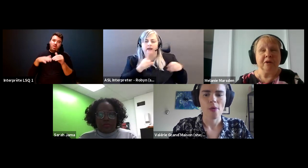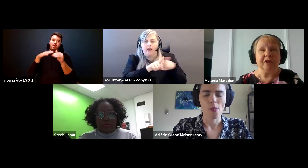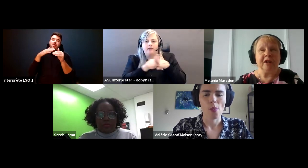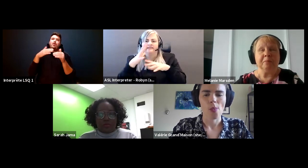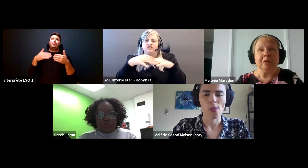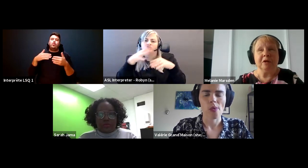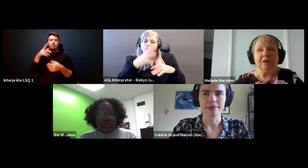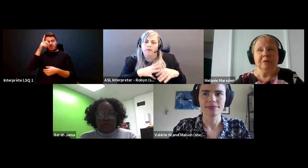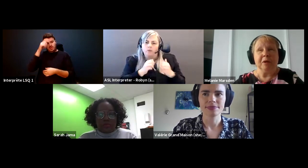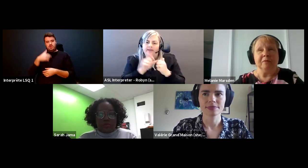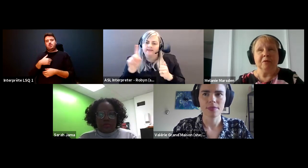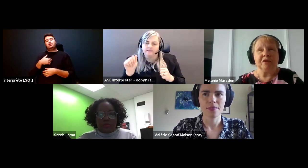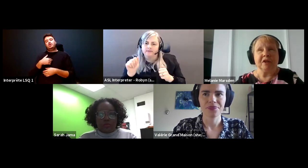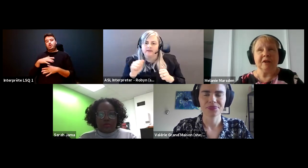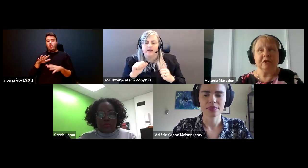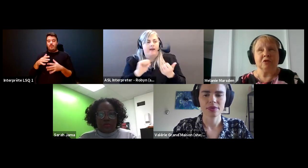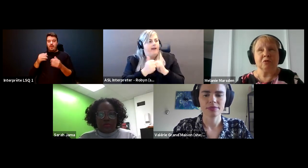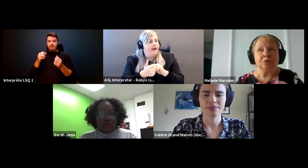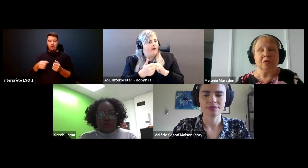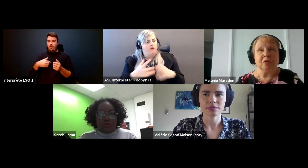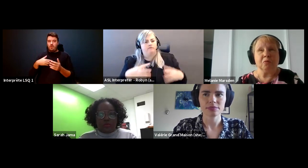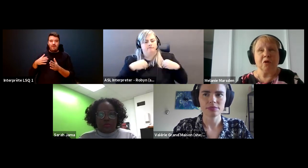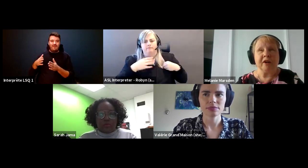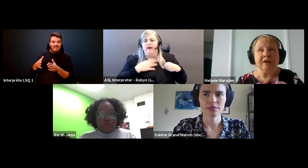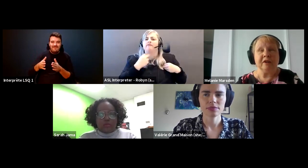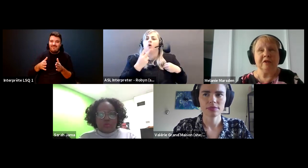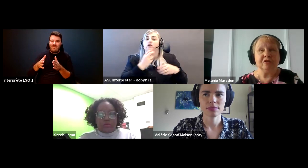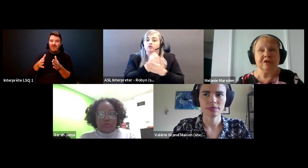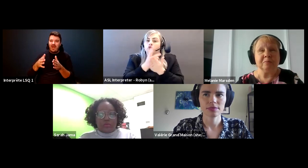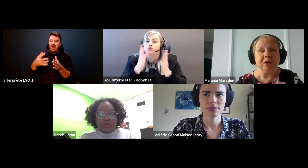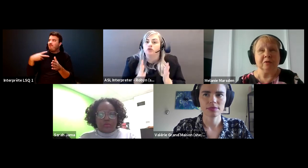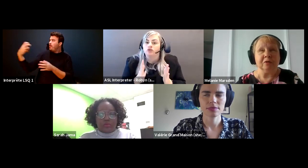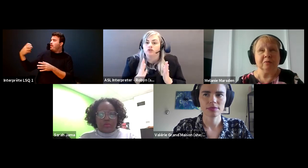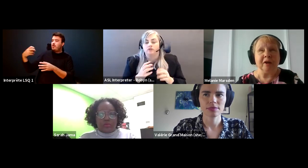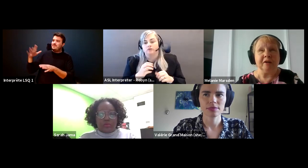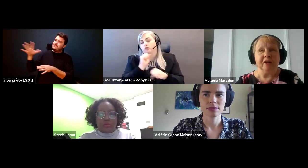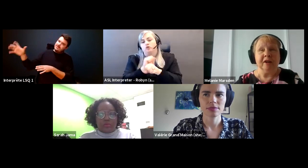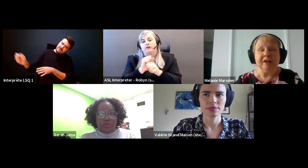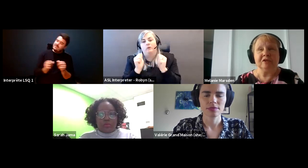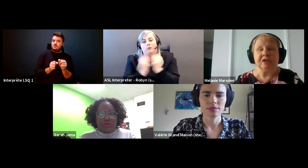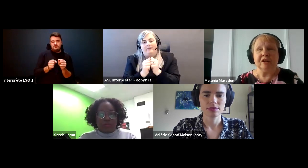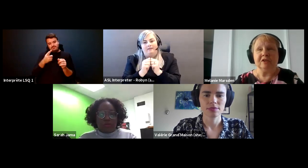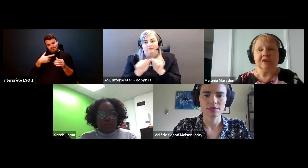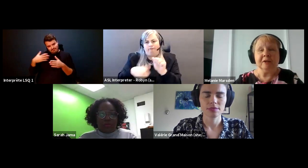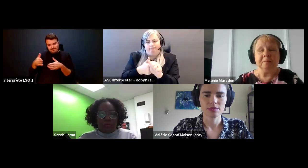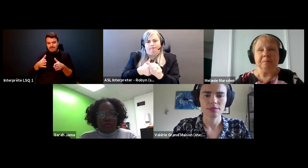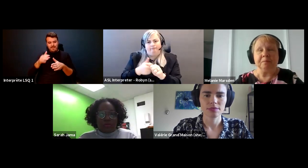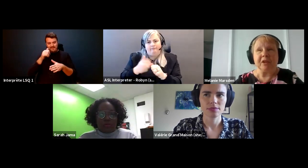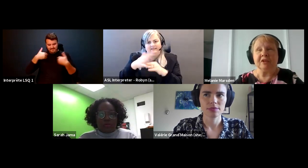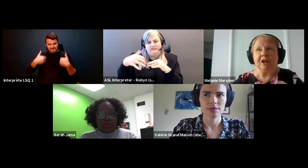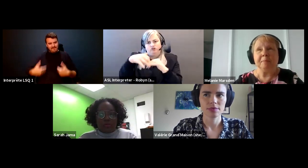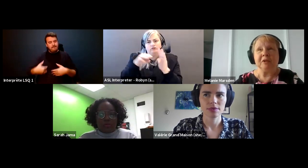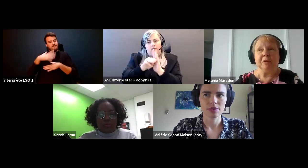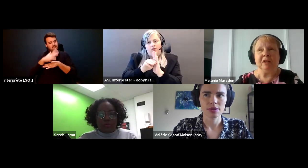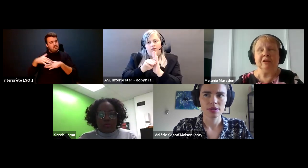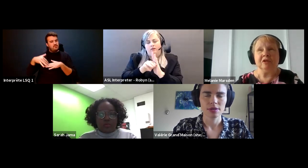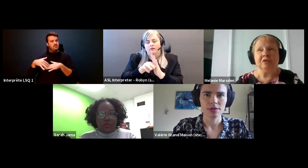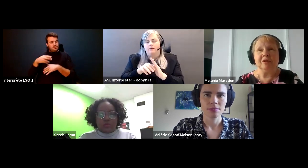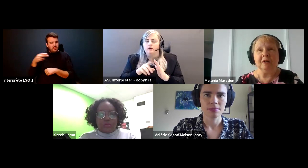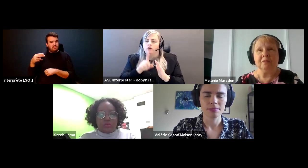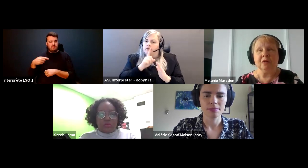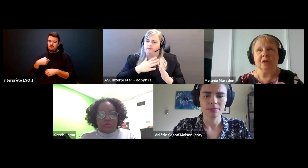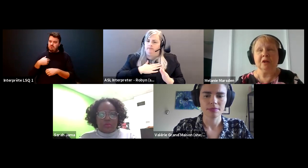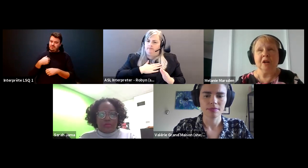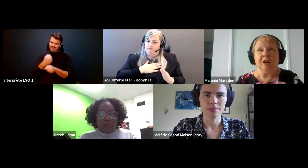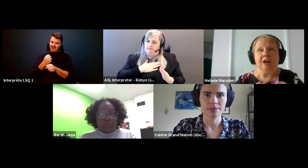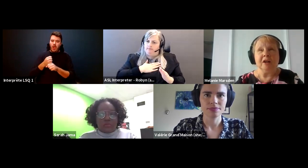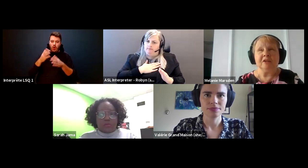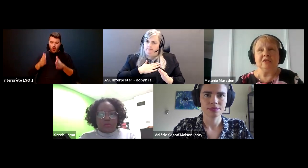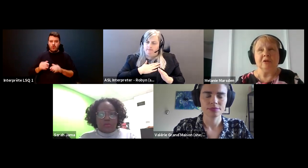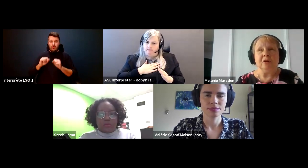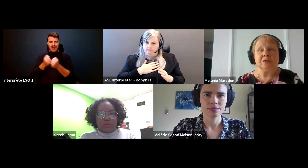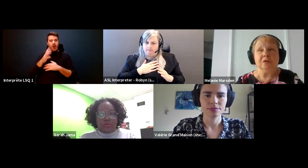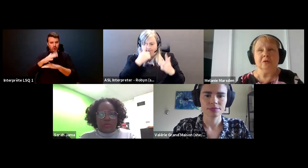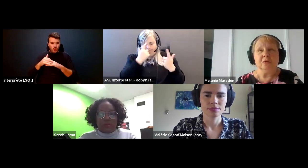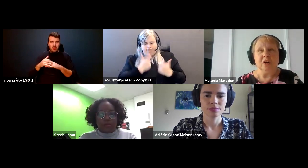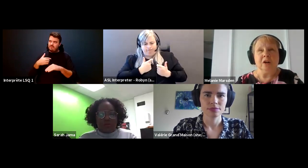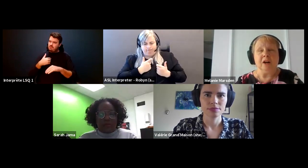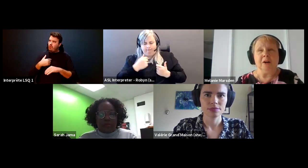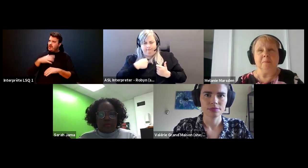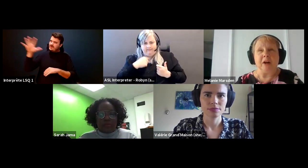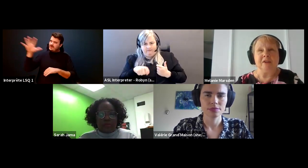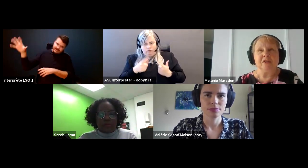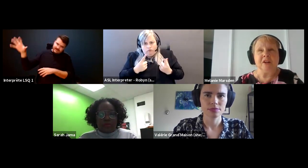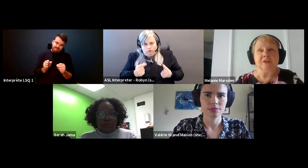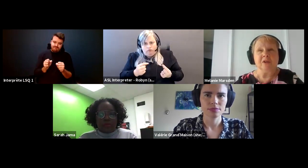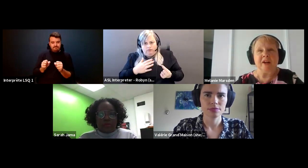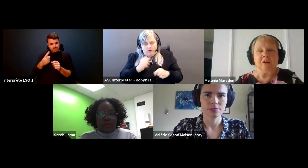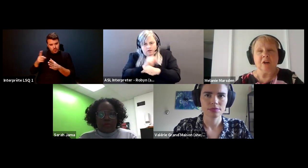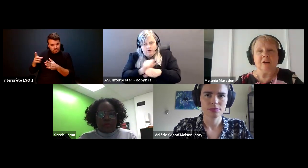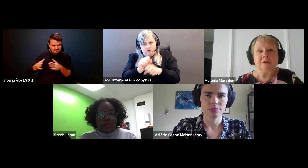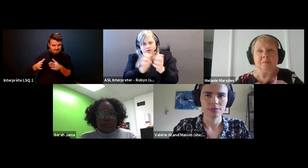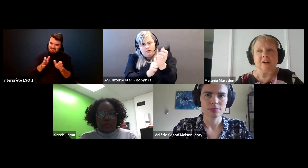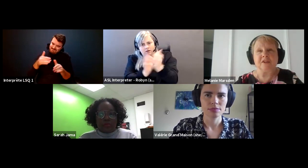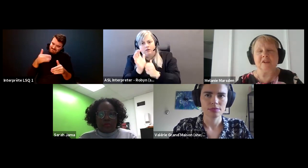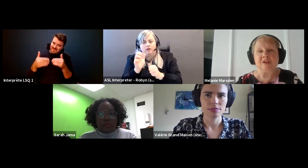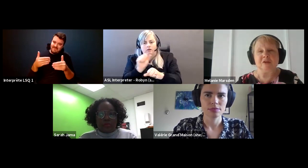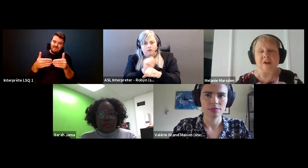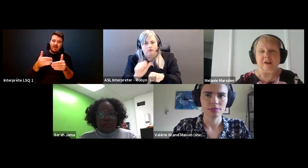Melanie Marsden: reclaim my voice as a social worker working in an indigenous model right it's it's some it's up to me to do that work it's also adds another layer of complexity to that.